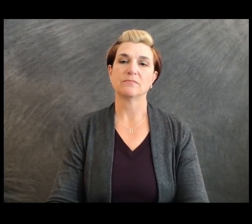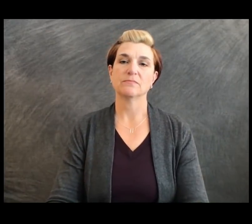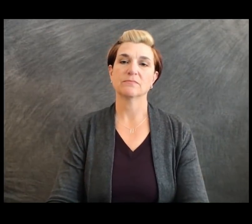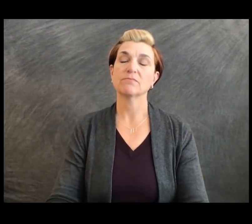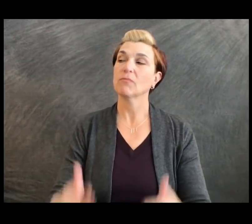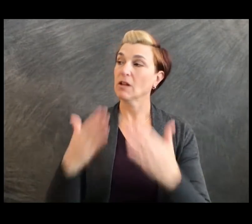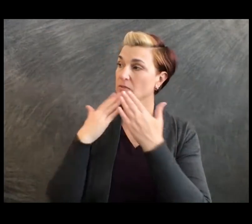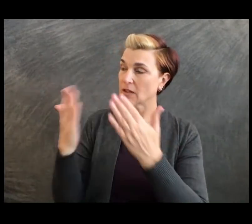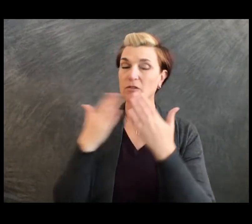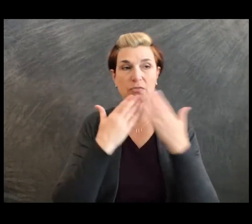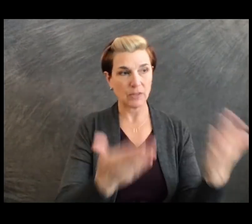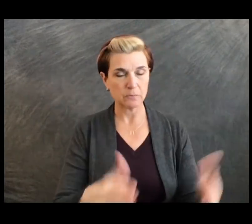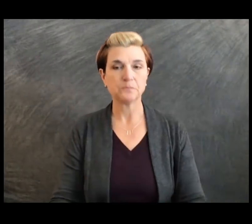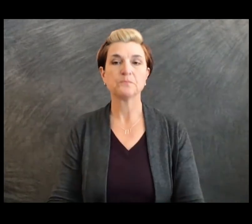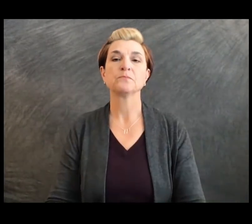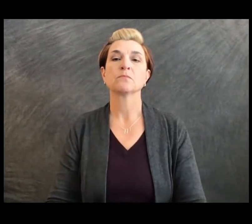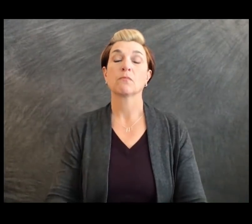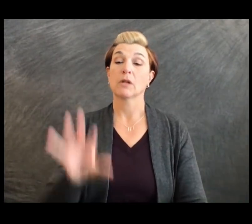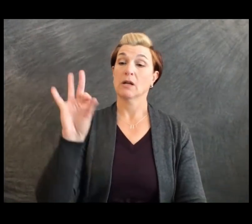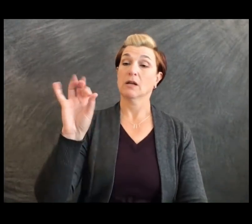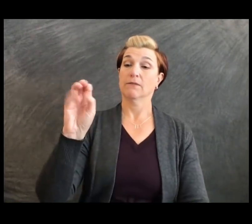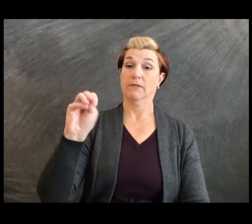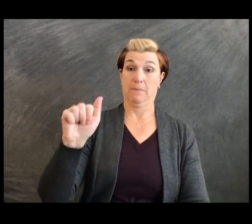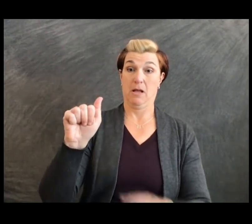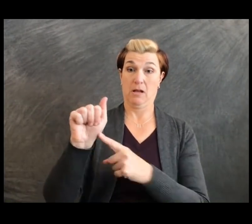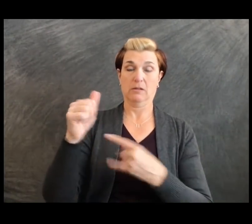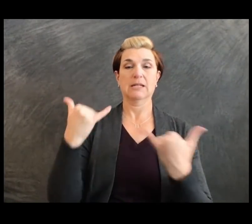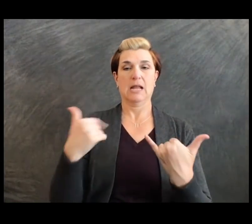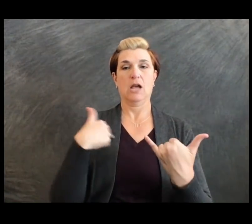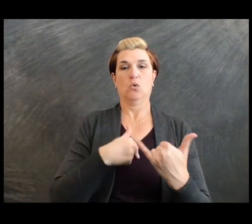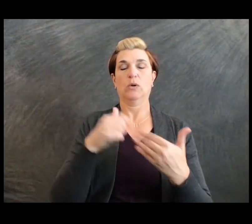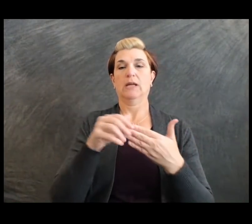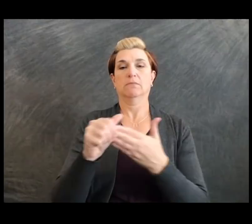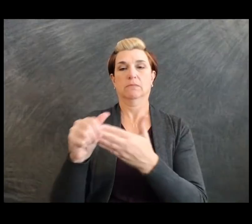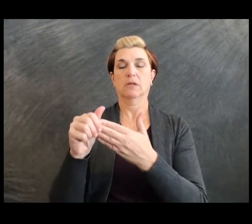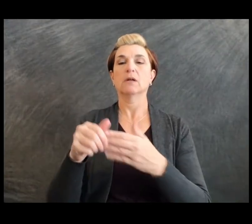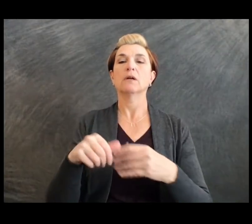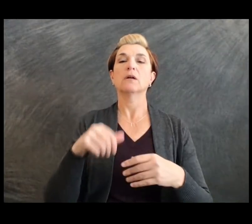FEMA is now leading the federal operation all the federal response for